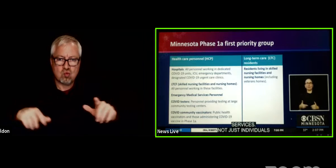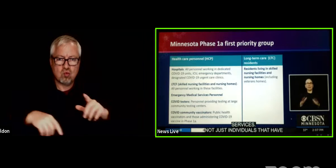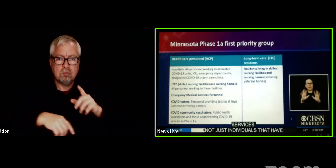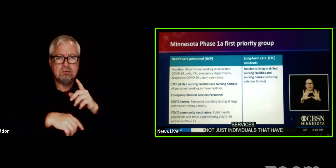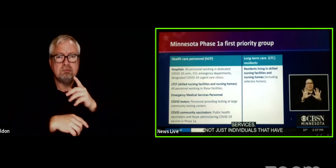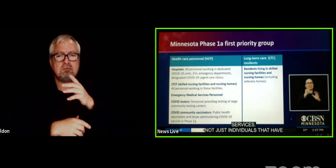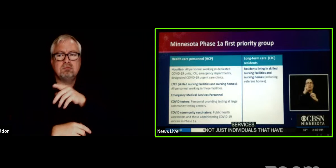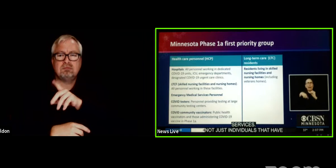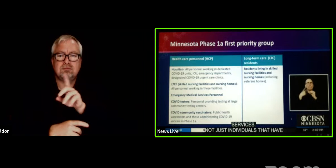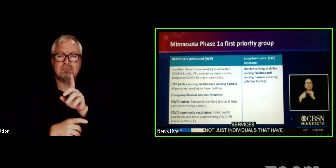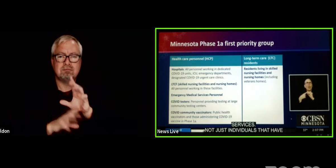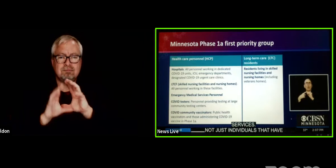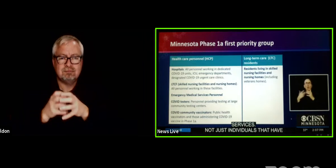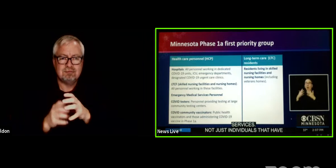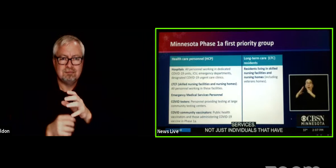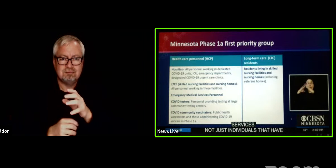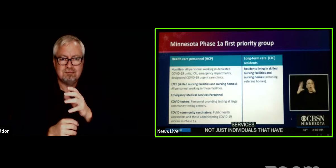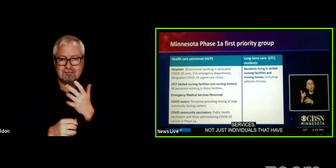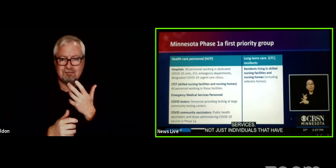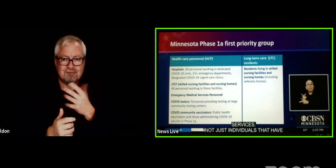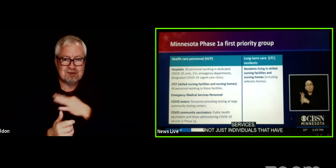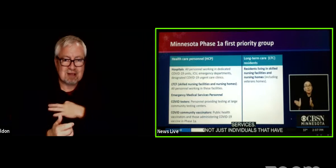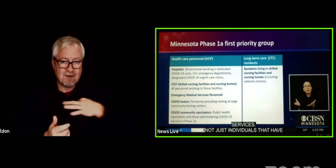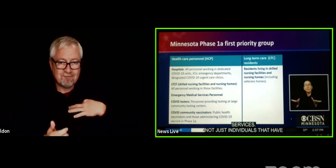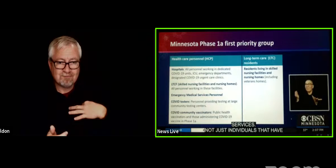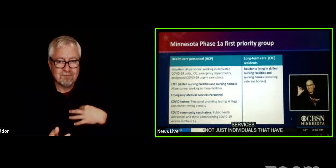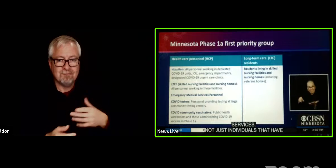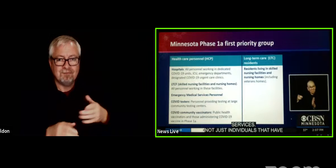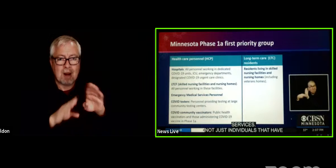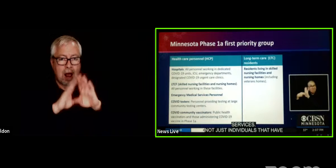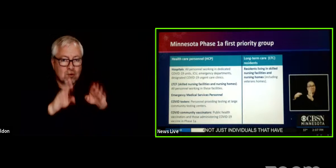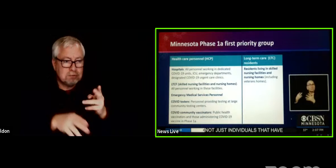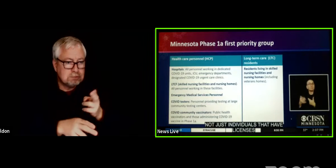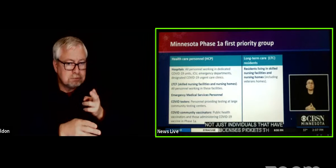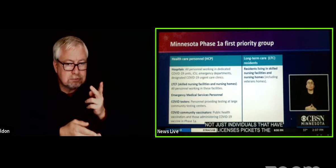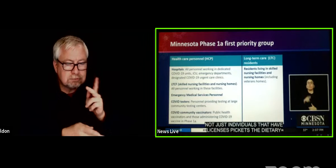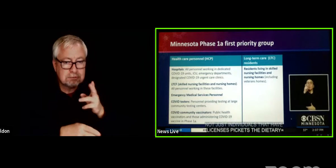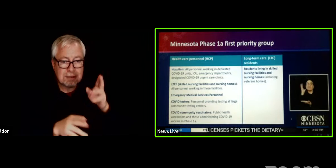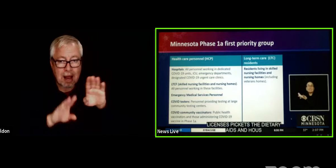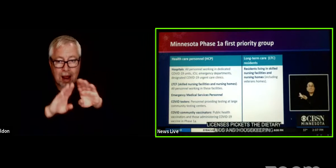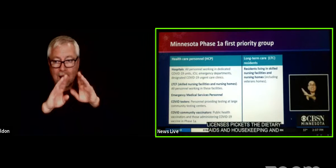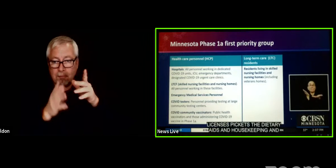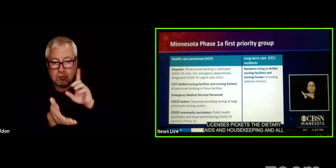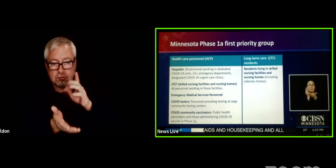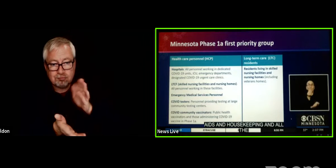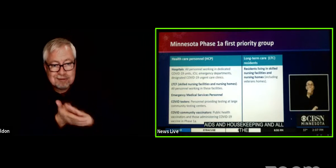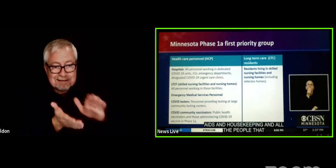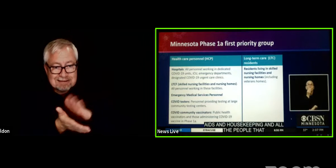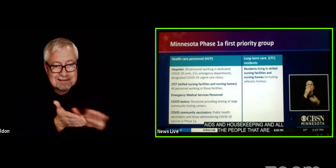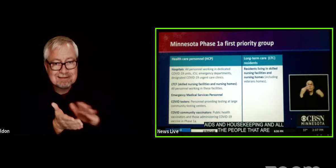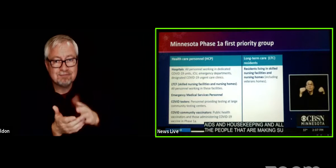PEOPLE THAT ARE MAKING SURE THAT WE CAN CARE FOR THESE RESIDENTS AND PATIENTS. AND THEN WHEN WE LOOK AT LONG TOMORROW CARE